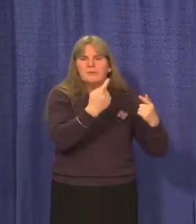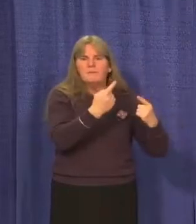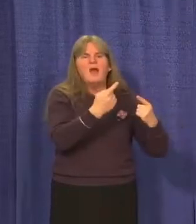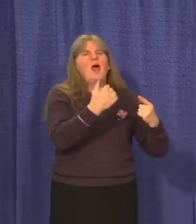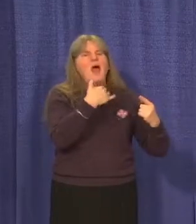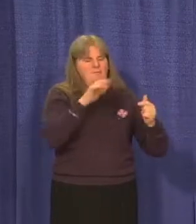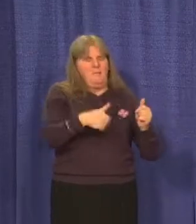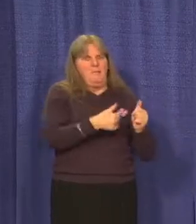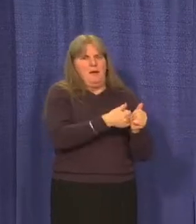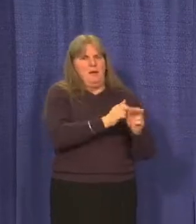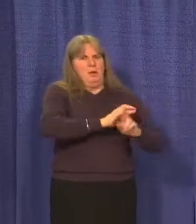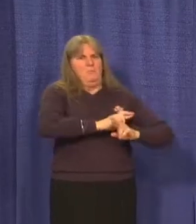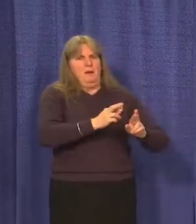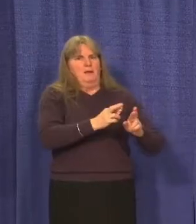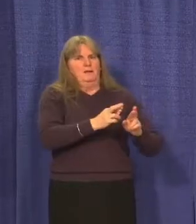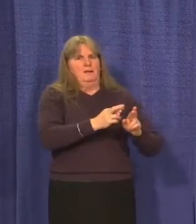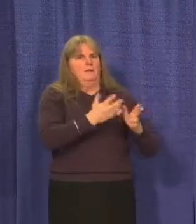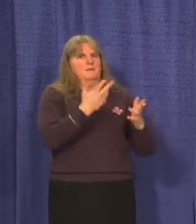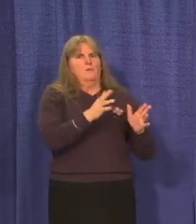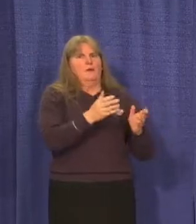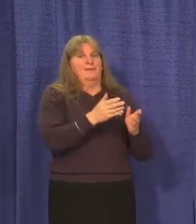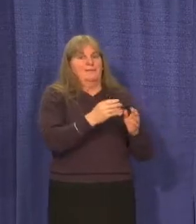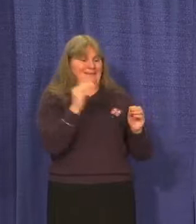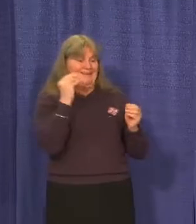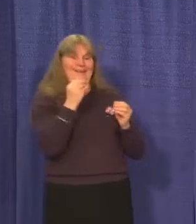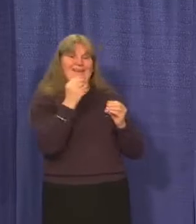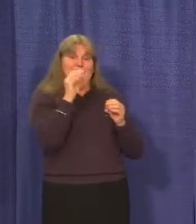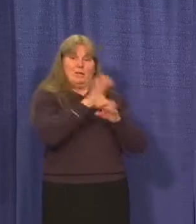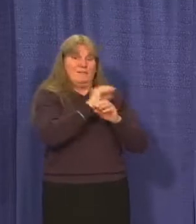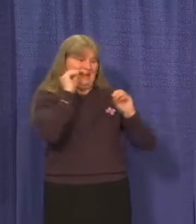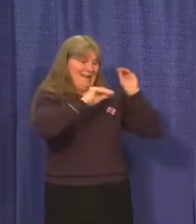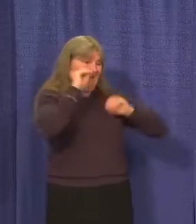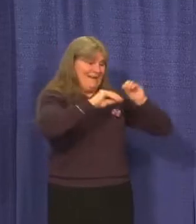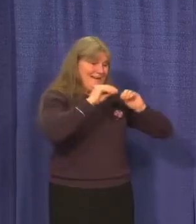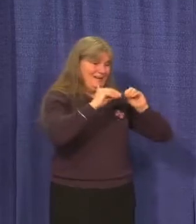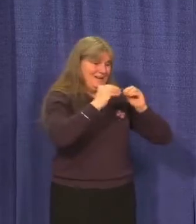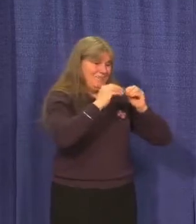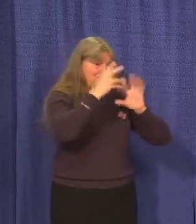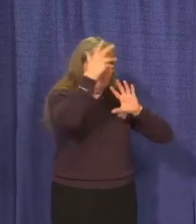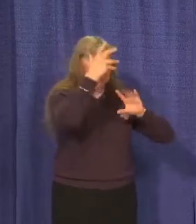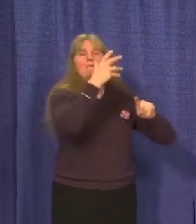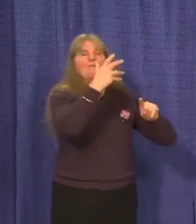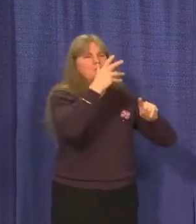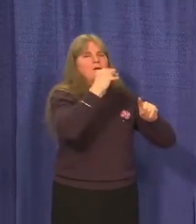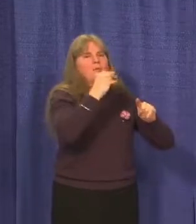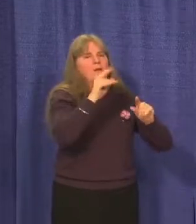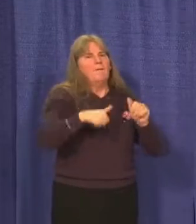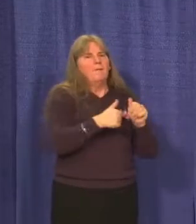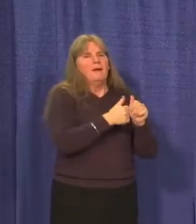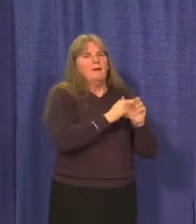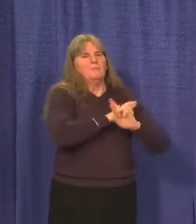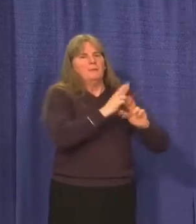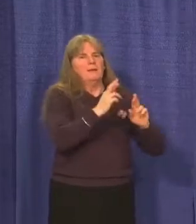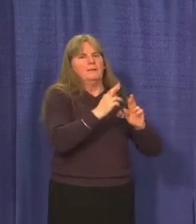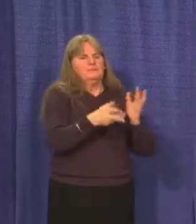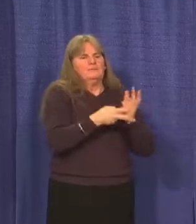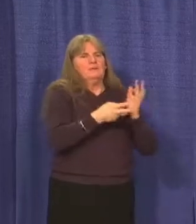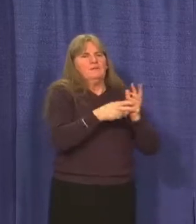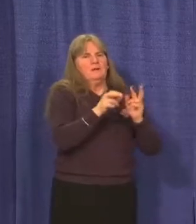That you do have those backup plans in place so you don't lose your data. Of course then the communication that goes into it, which is all